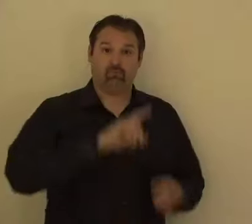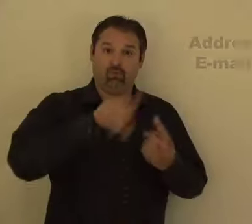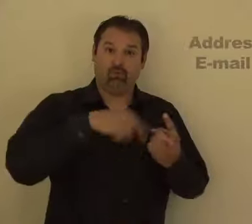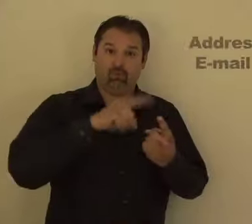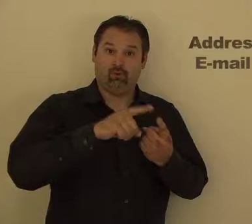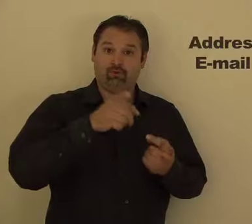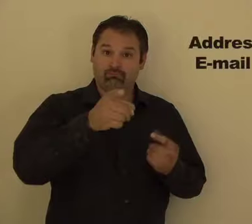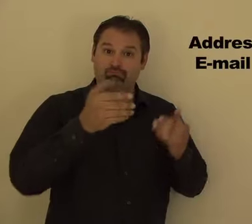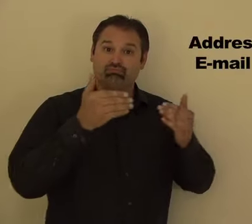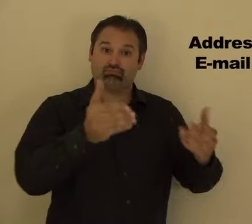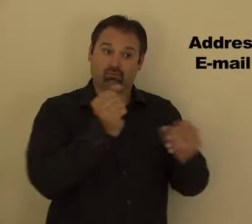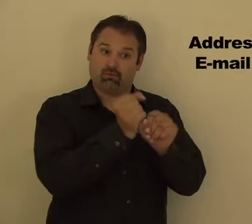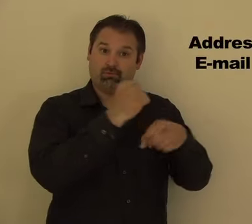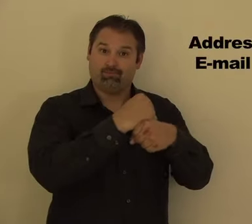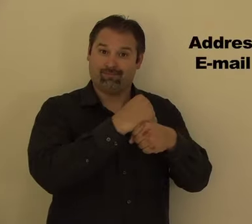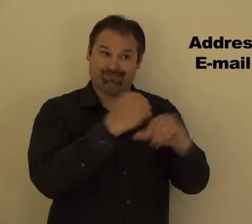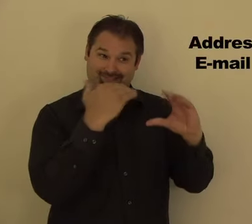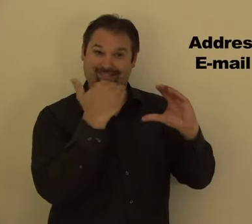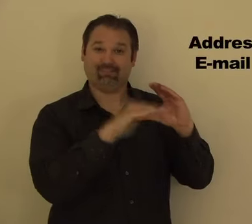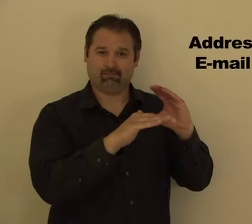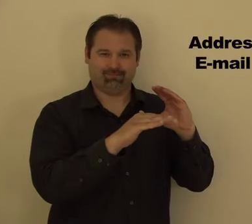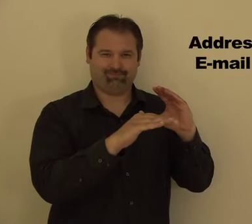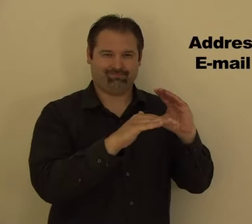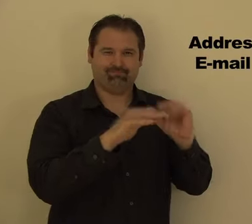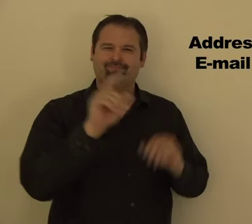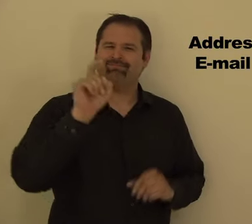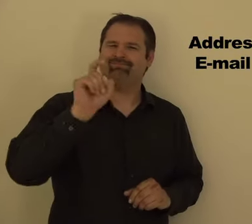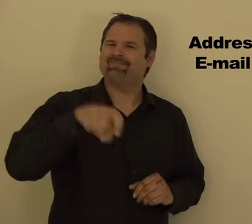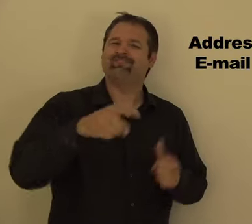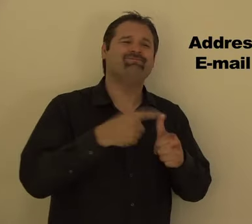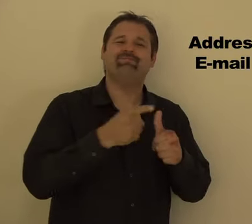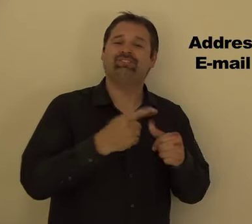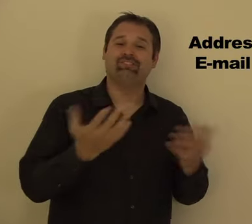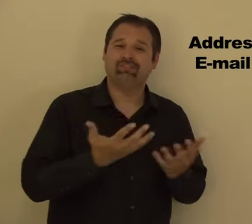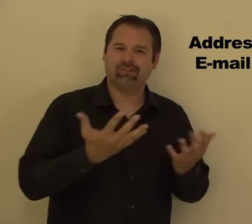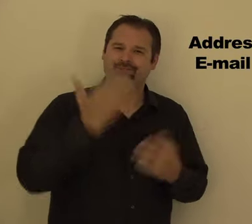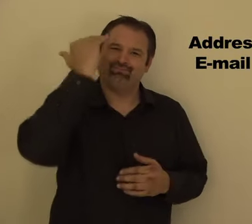it to the person or people you are sending it to.